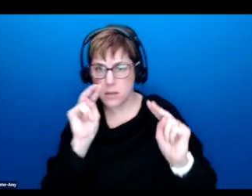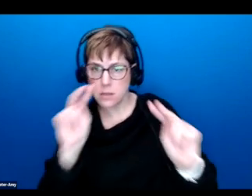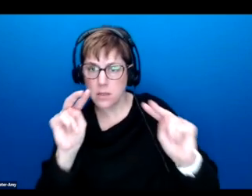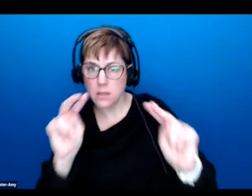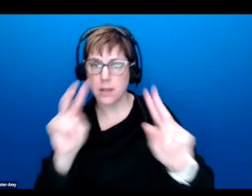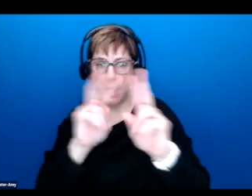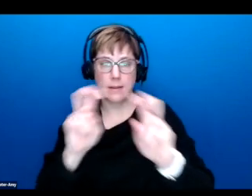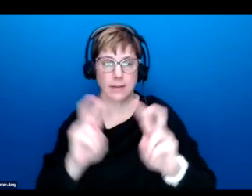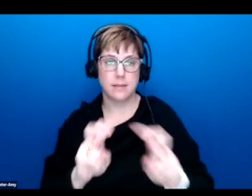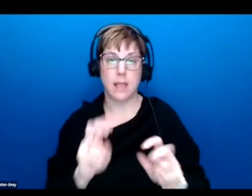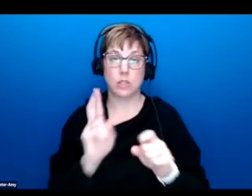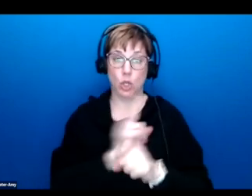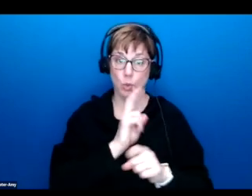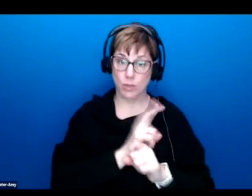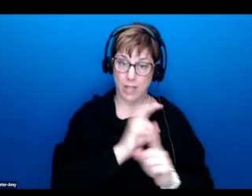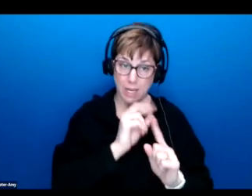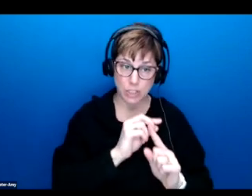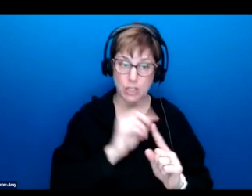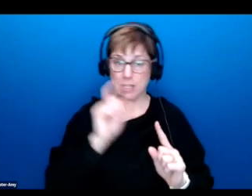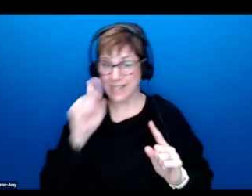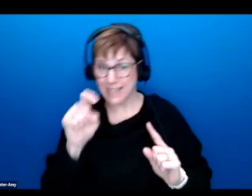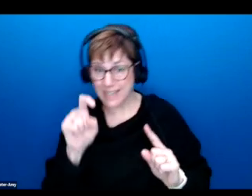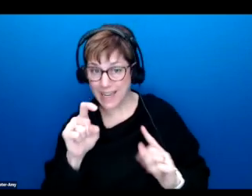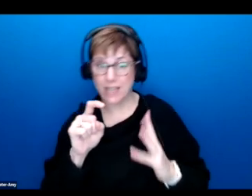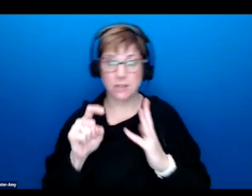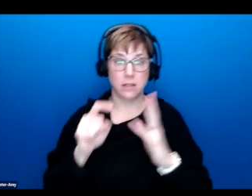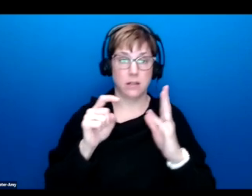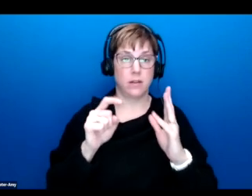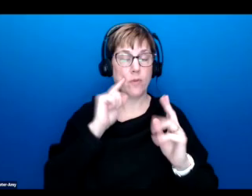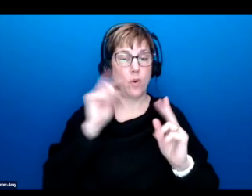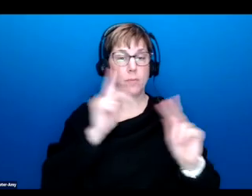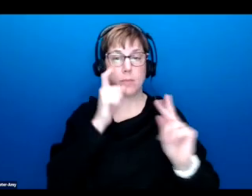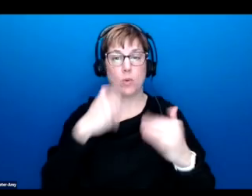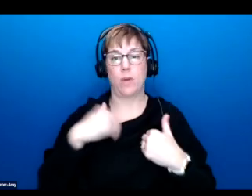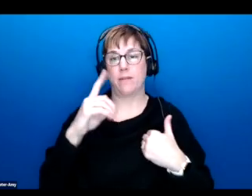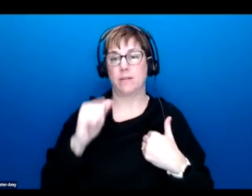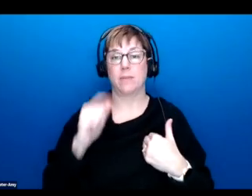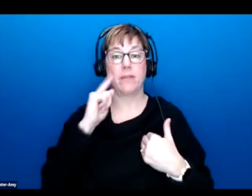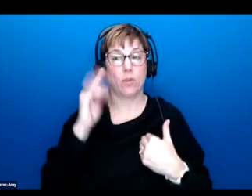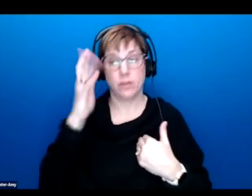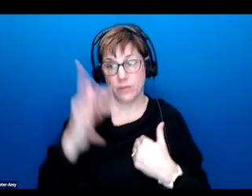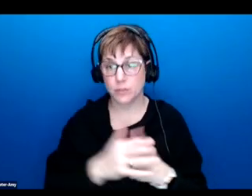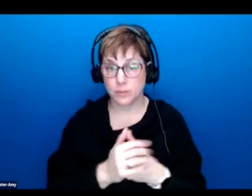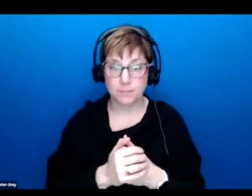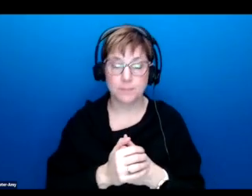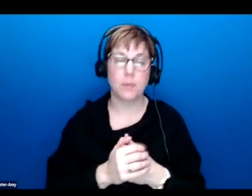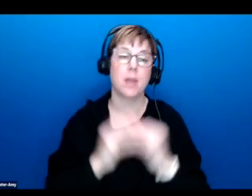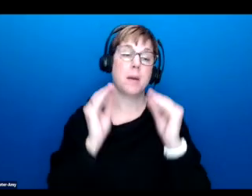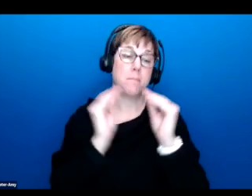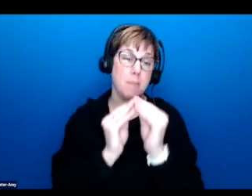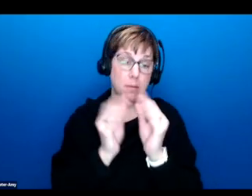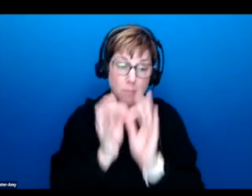both utilization and needs of persons with disabilities in the future. More importantly and also